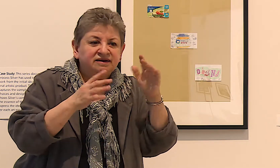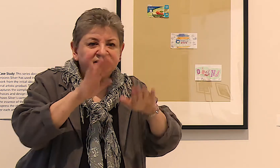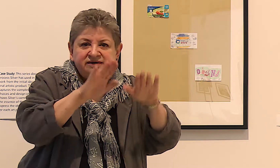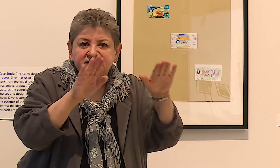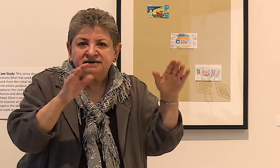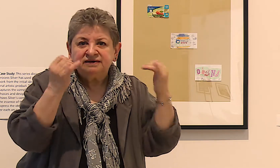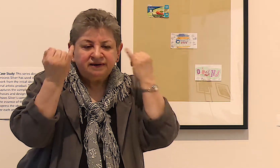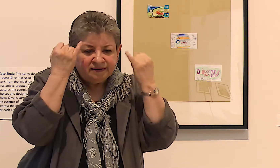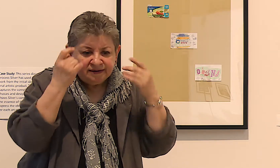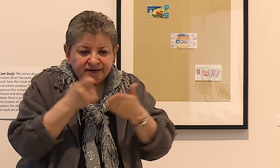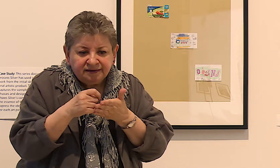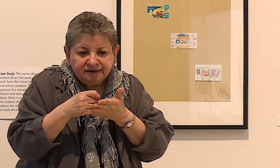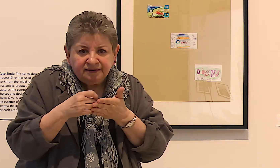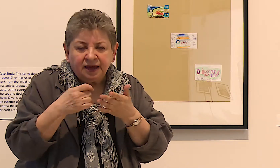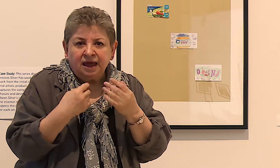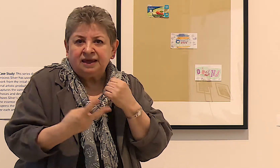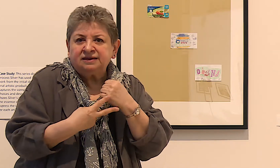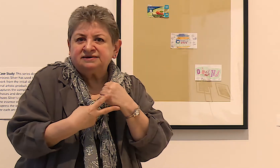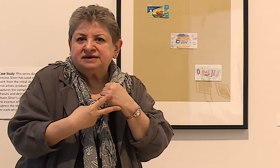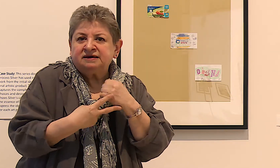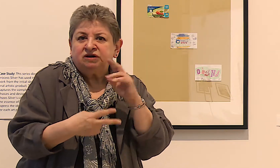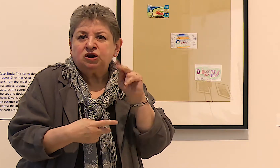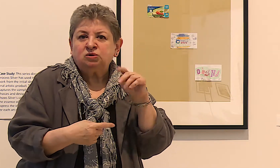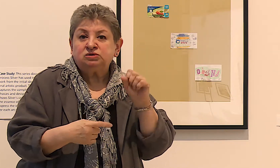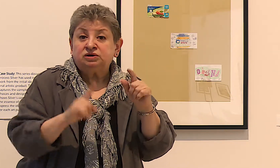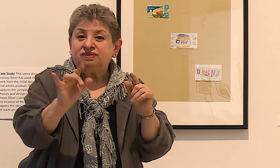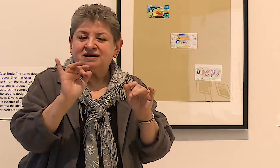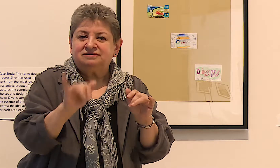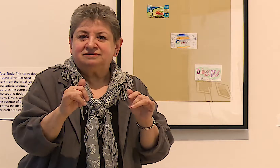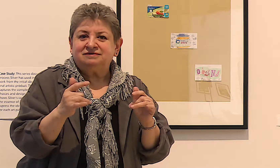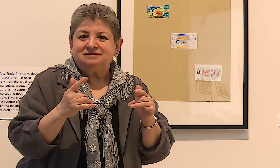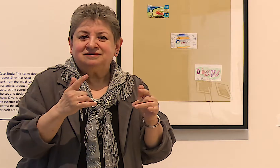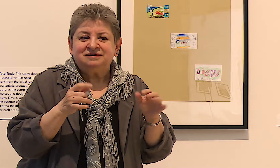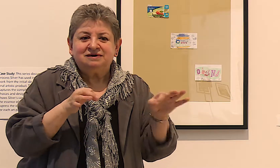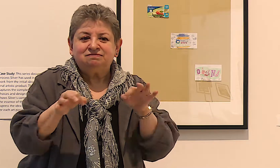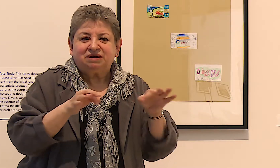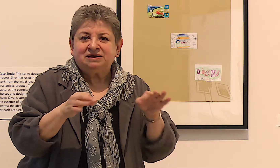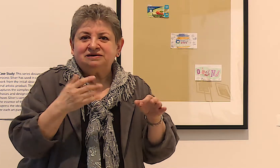and iterations of pieces. And I save all of those notes.